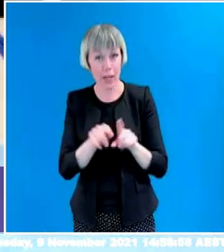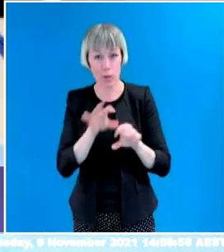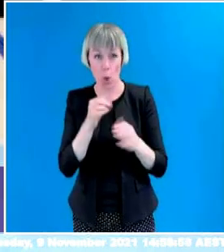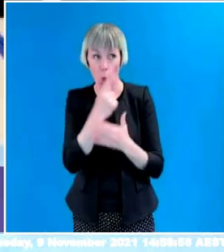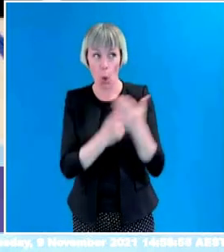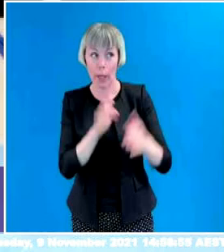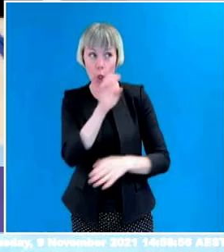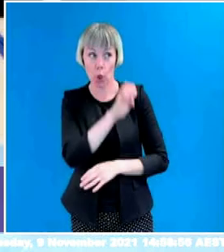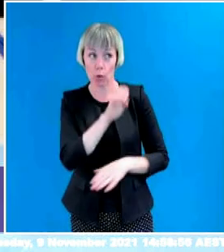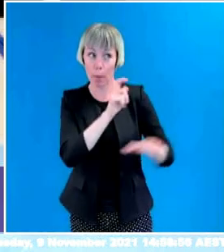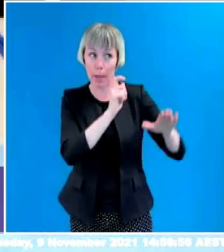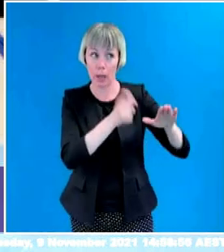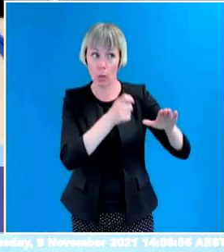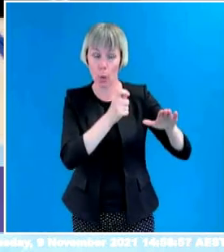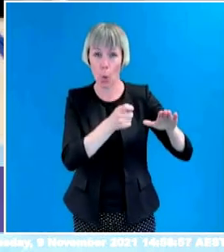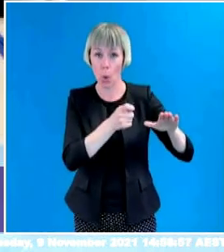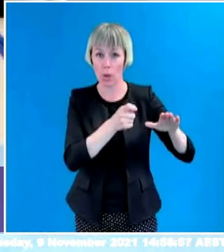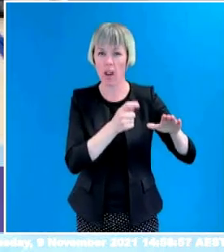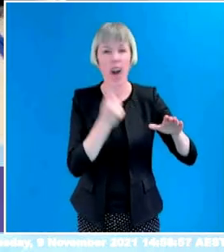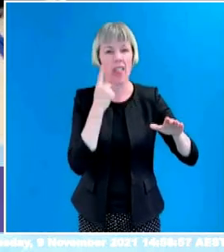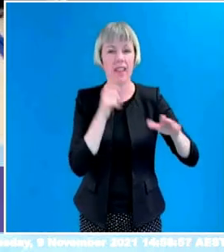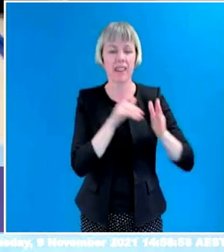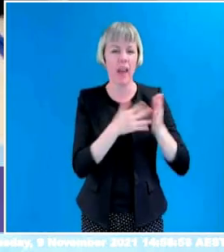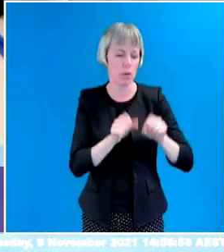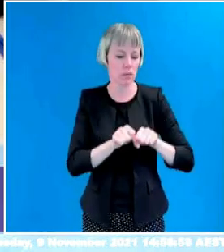argue, into general principles of international law.